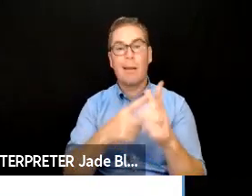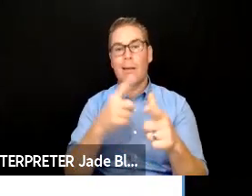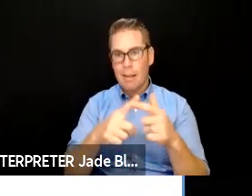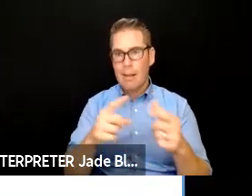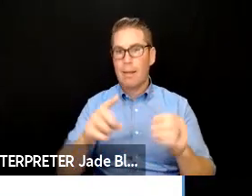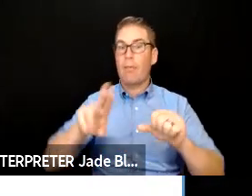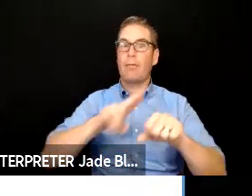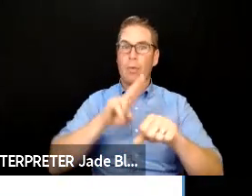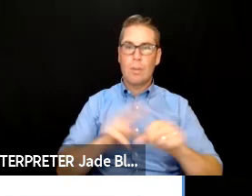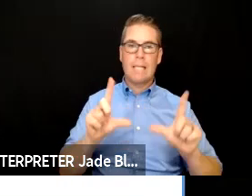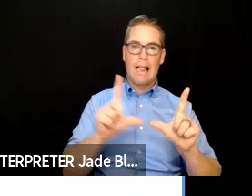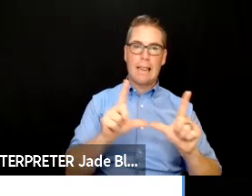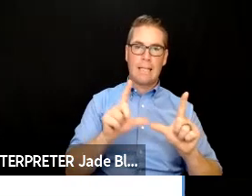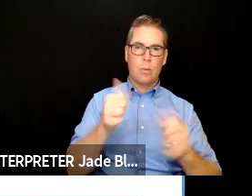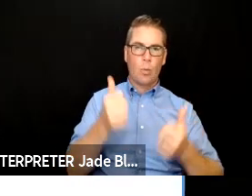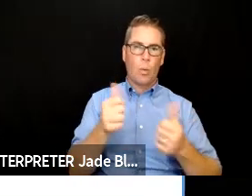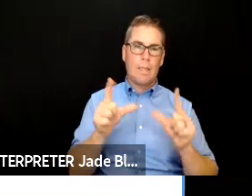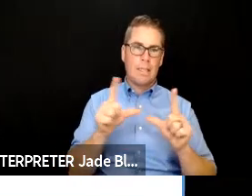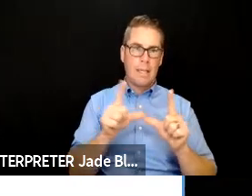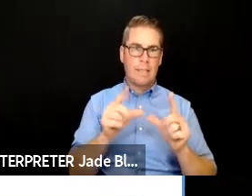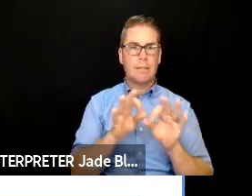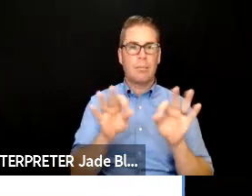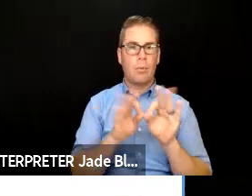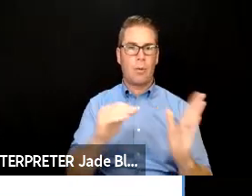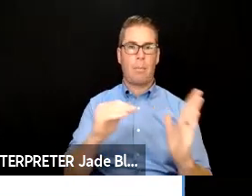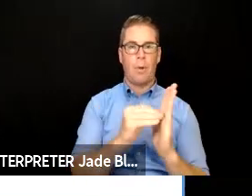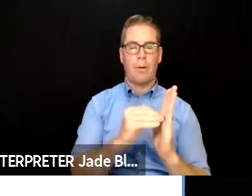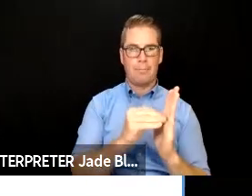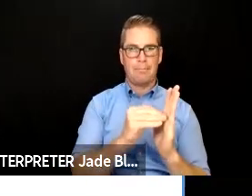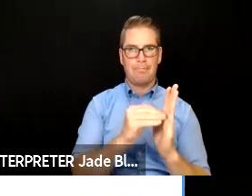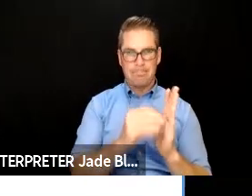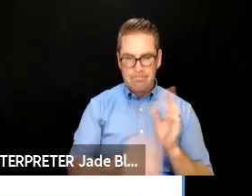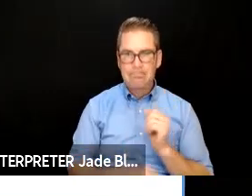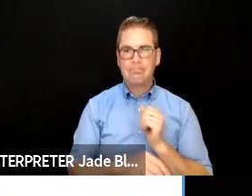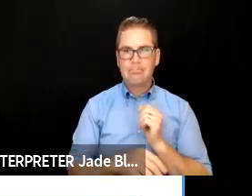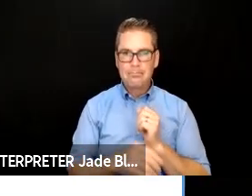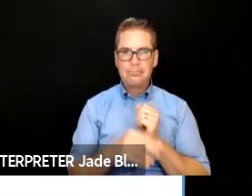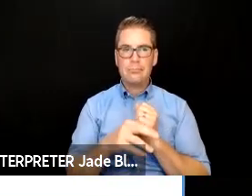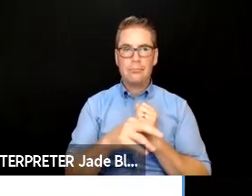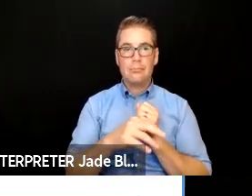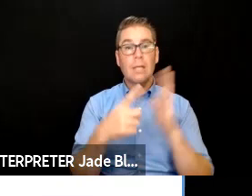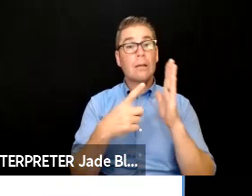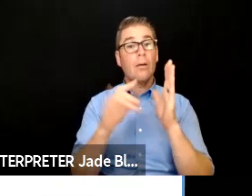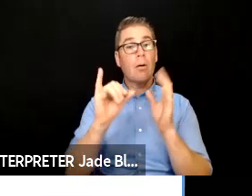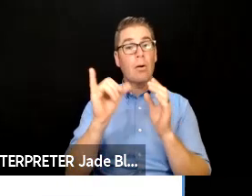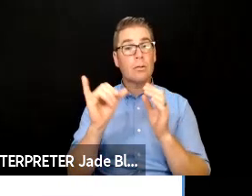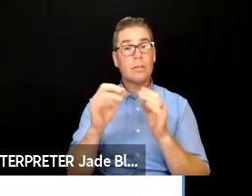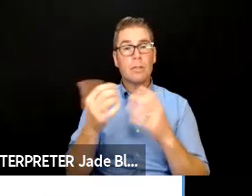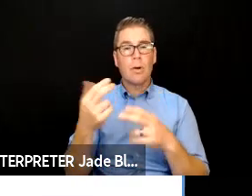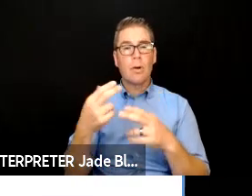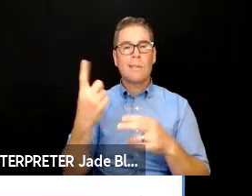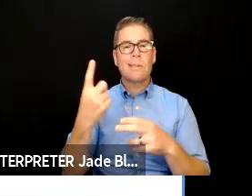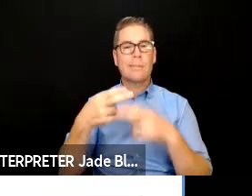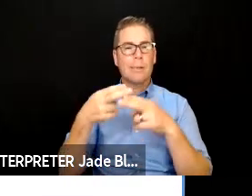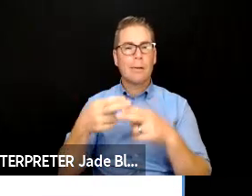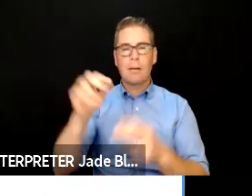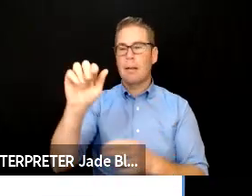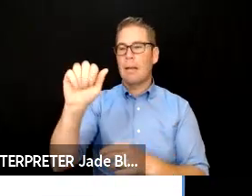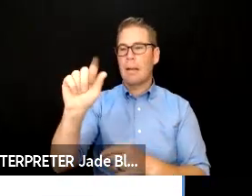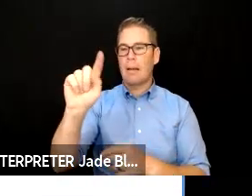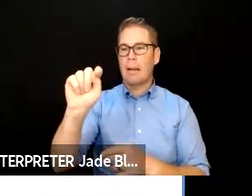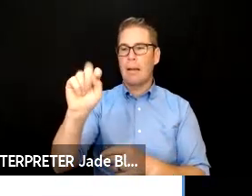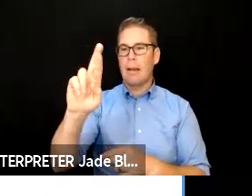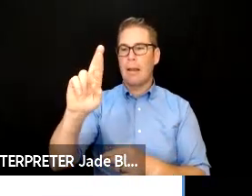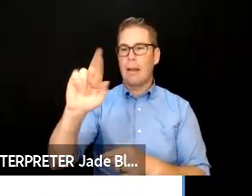Sally Potter: There are attribution builders. So these are real similar to if you've used a an MLA or an APA